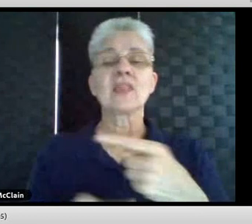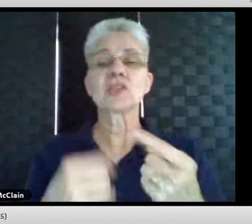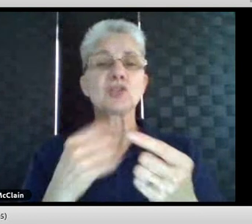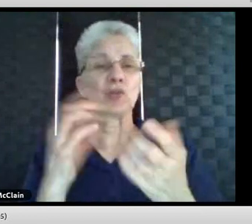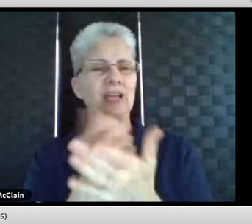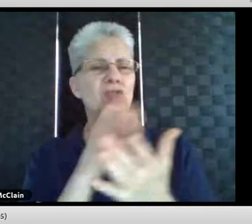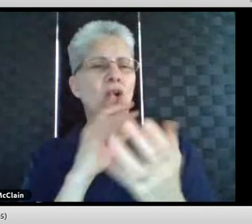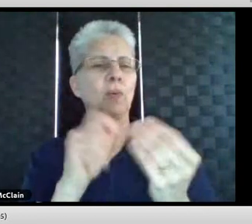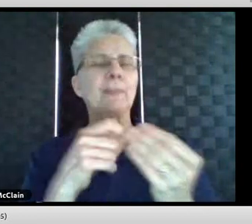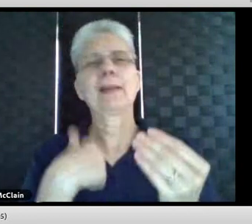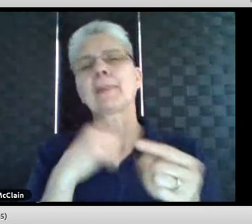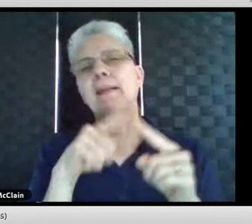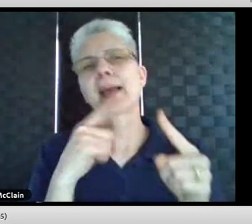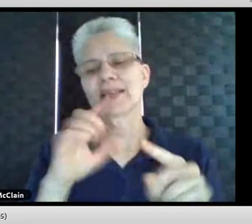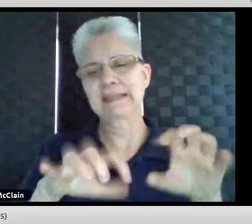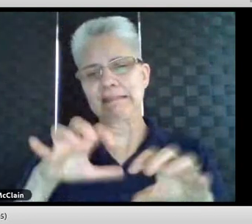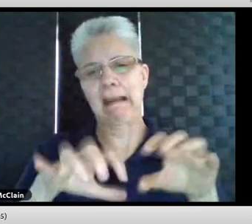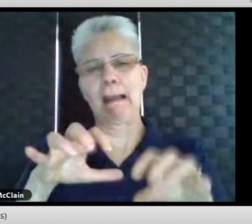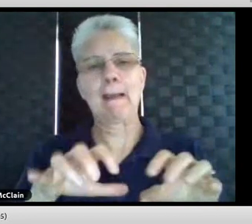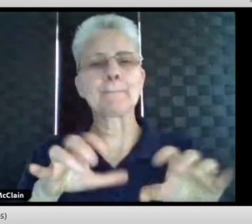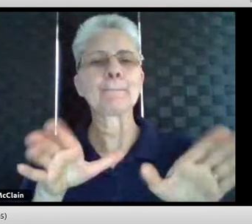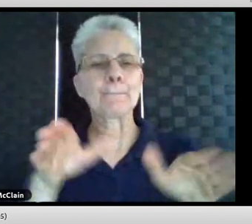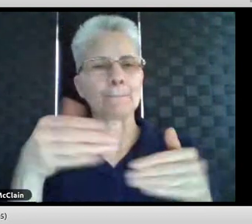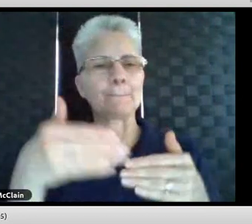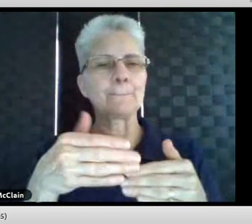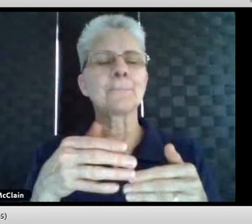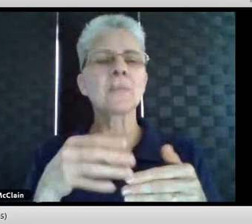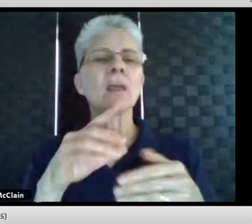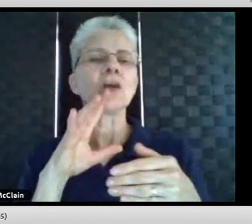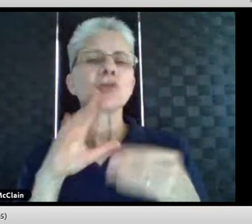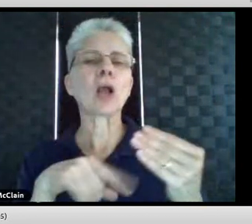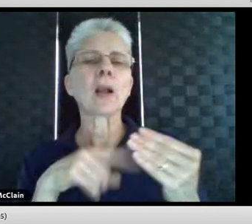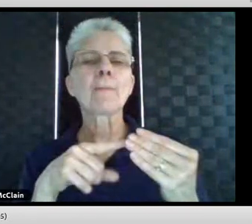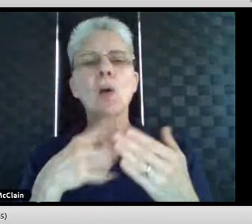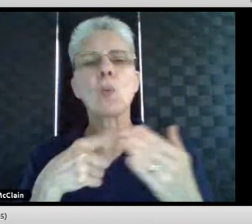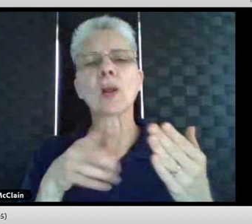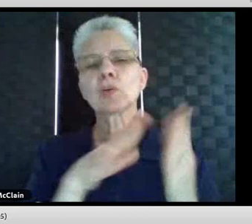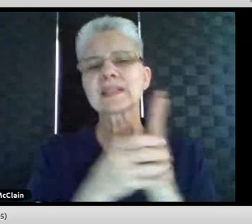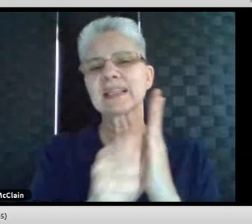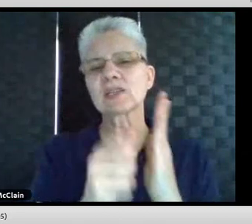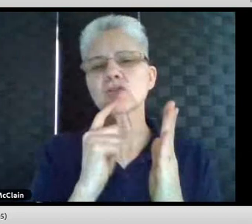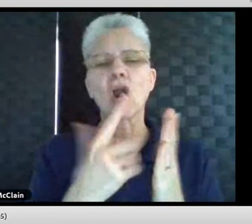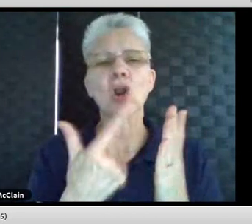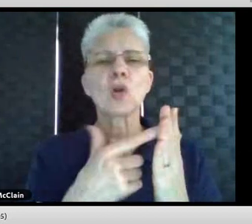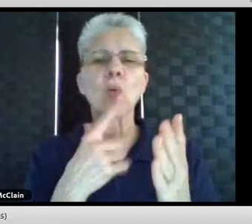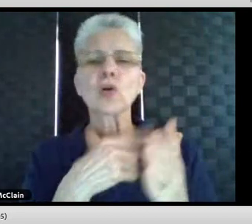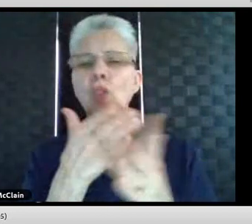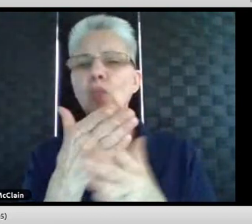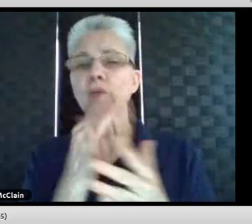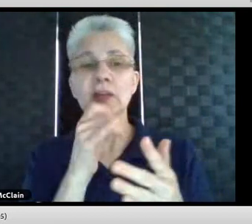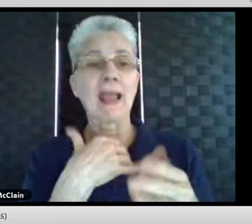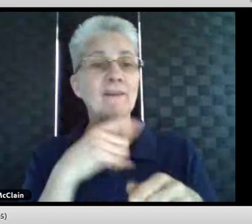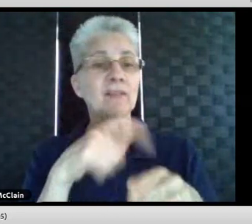Not talk, but I guess you'll be typing a little bit about what your skills are, and we'll go through them. If you didn't have time to take the self-assessment,